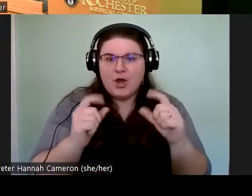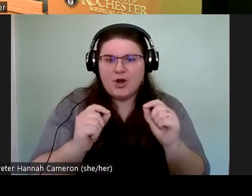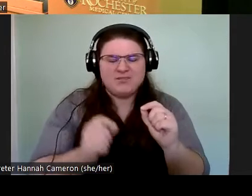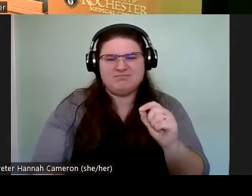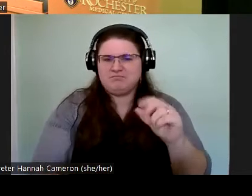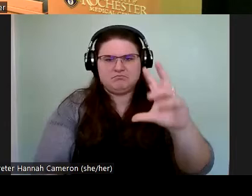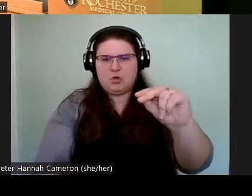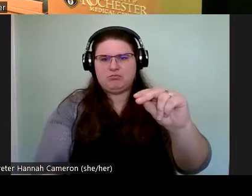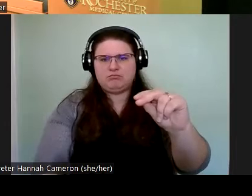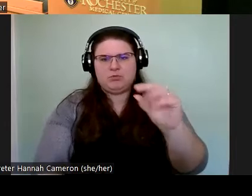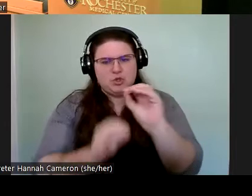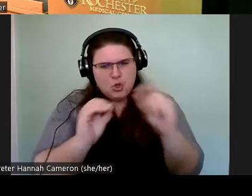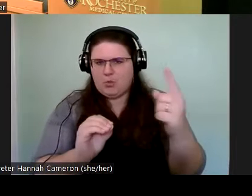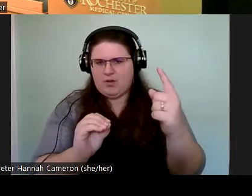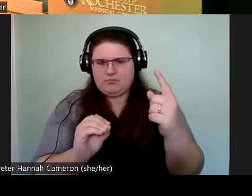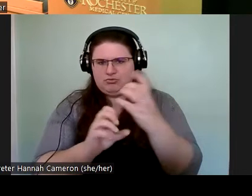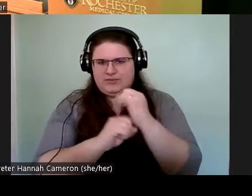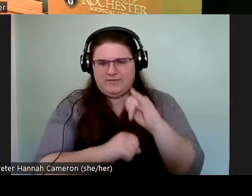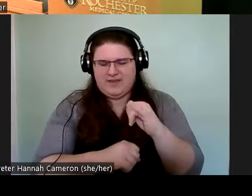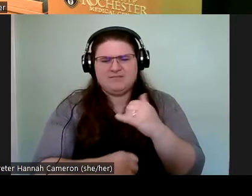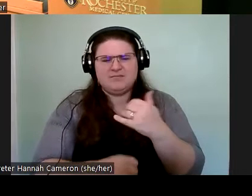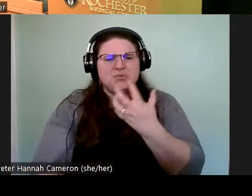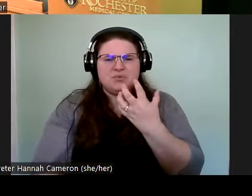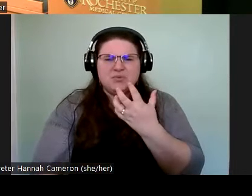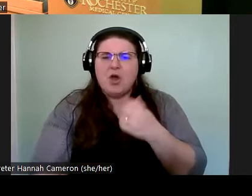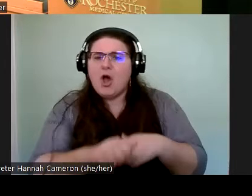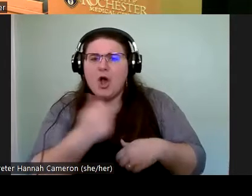we don't provide that kind of Community Support that you would for any other illness and that